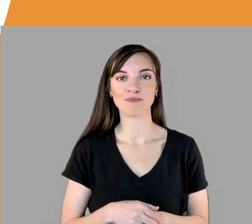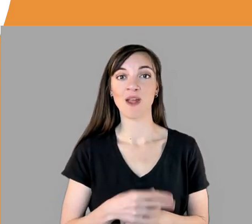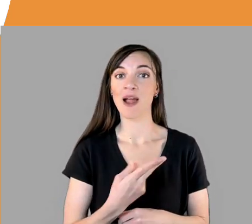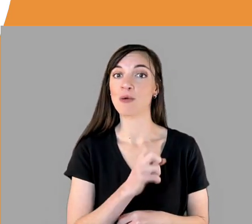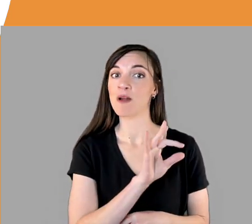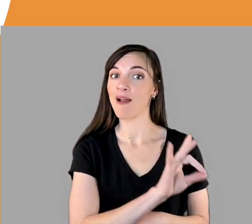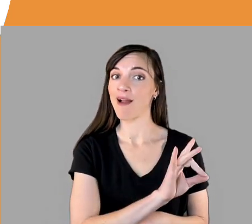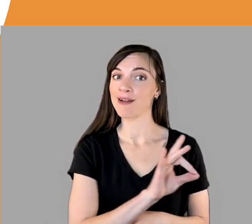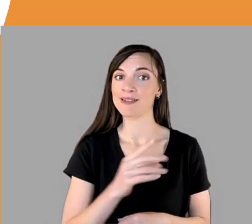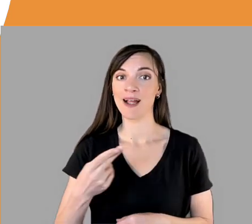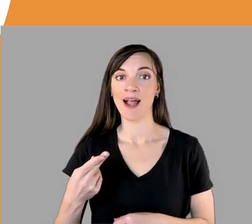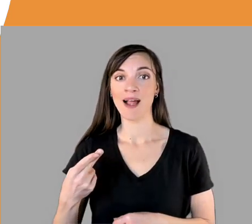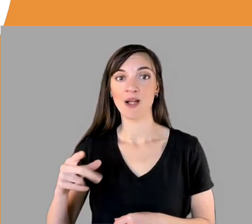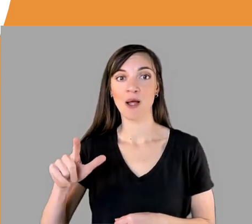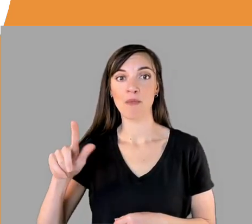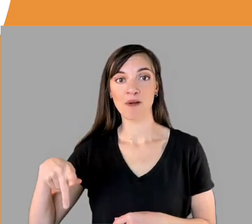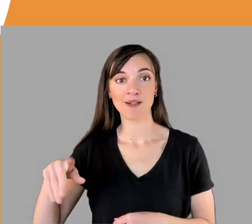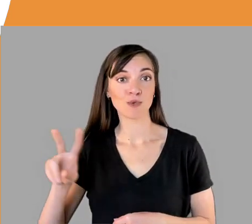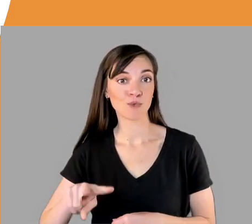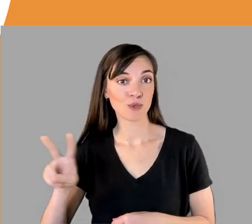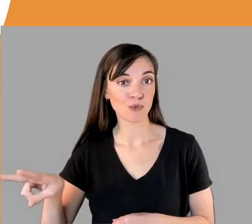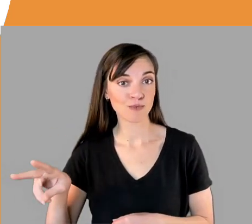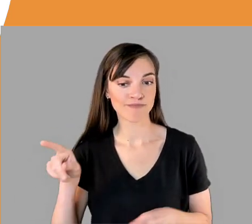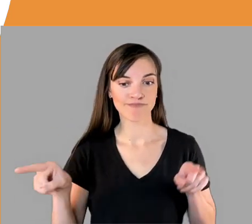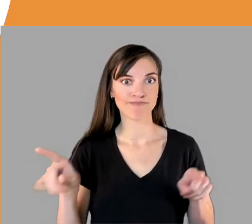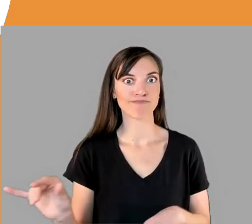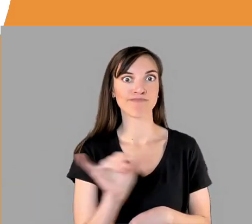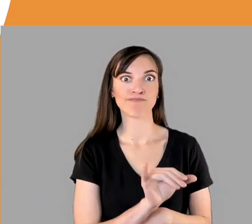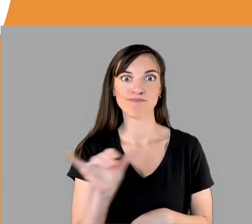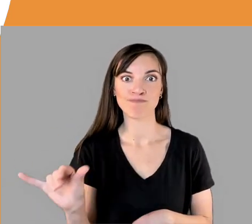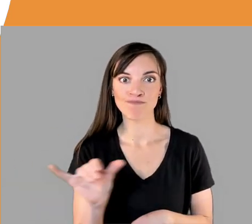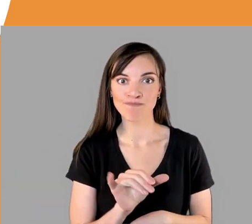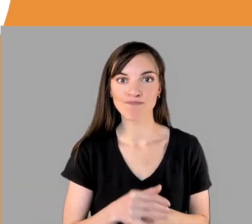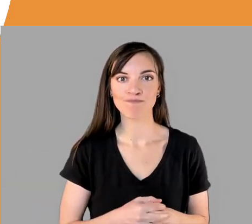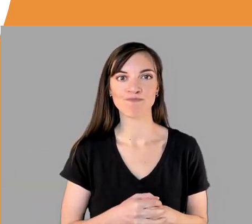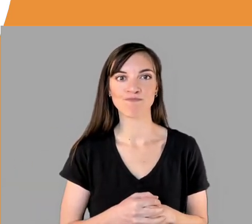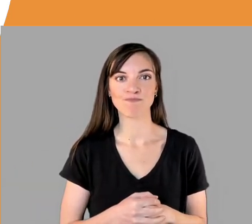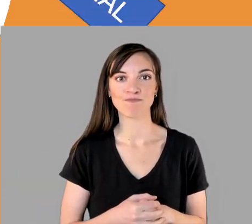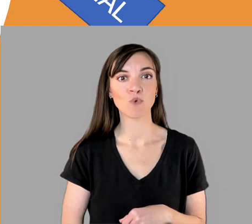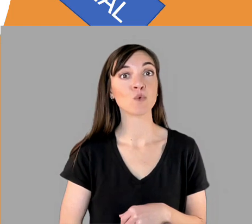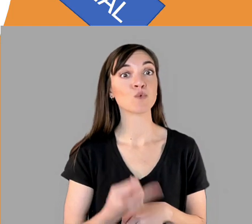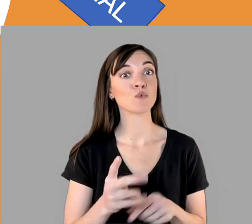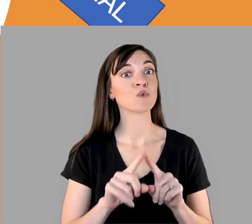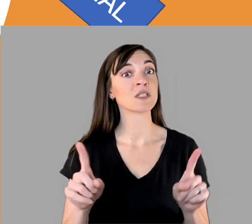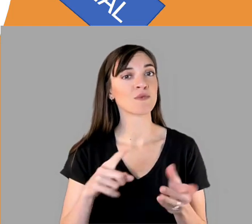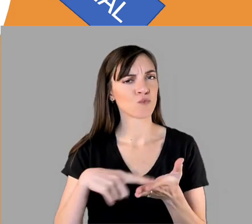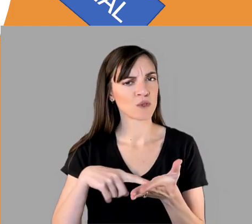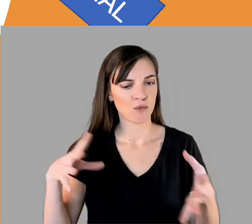Two different research syntheses were conducted on this practice, putting it in both the social/emotional/behavioral domain